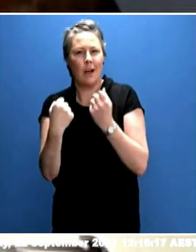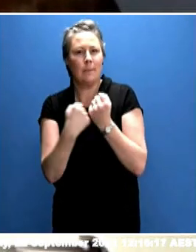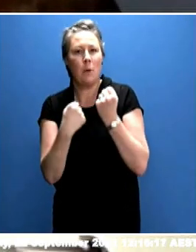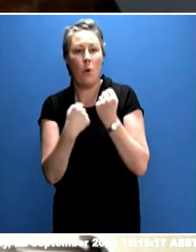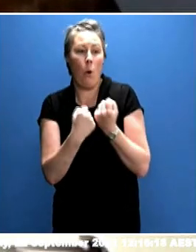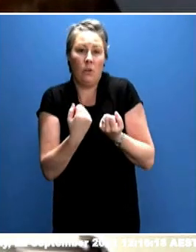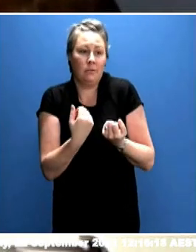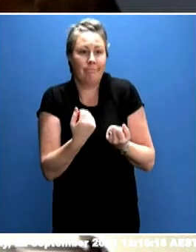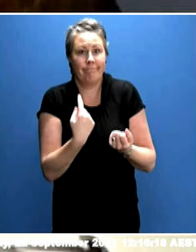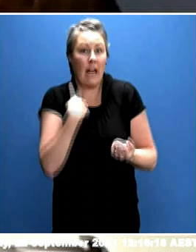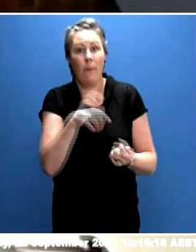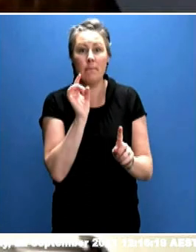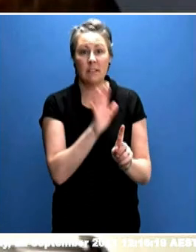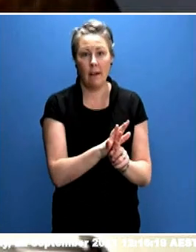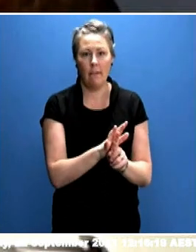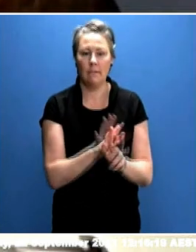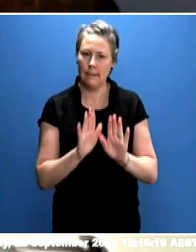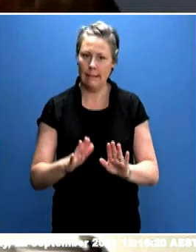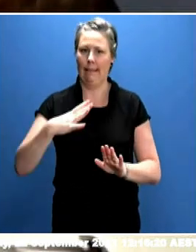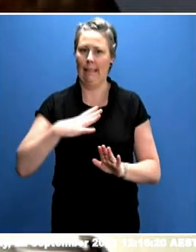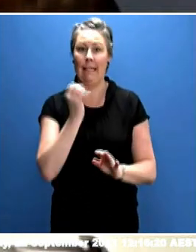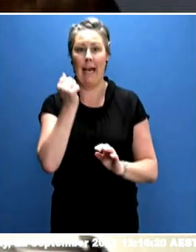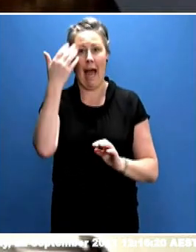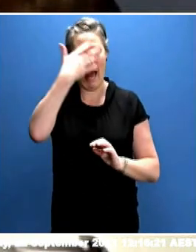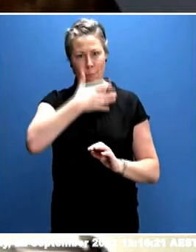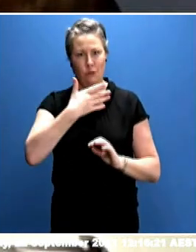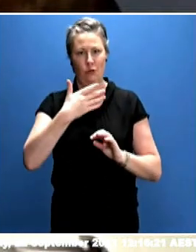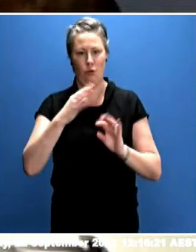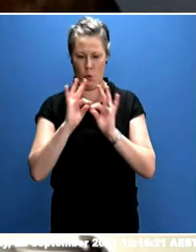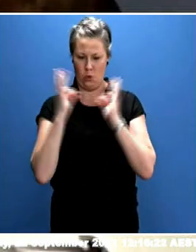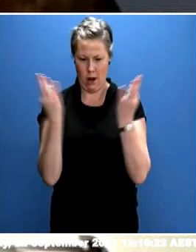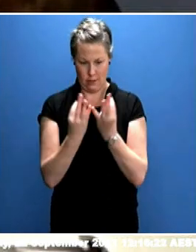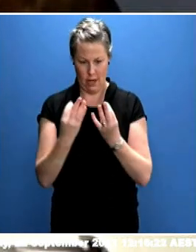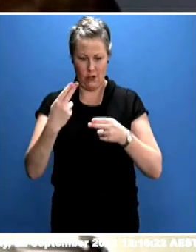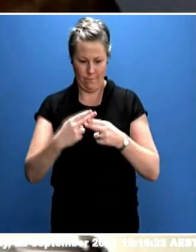It needs to be Aboriginal-led for Aboriginal kids, and it needs to be